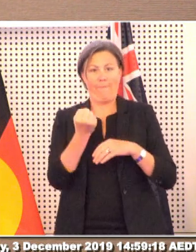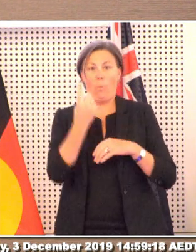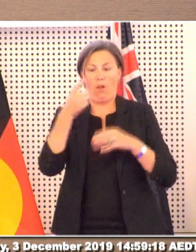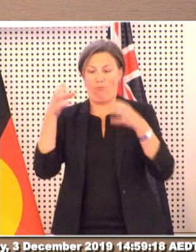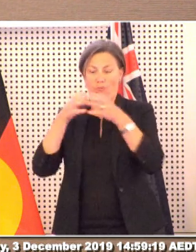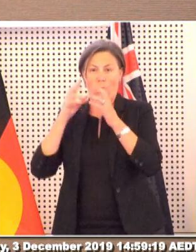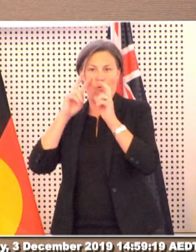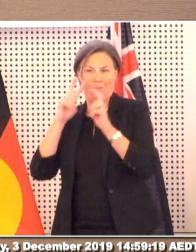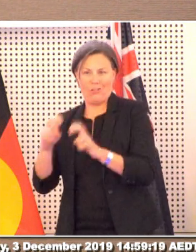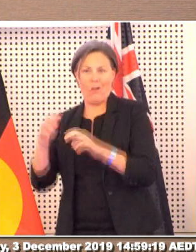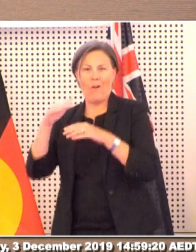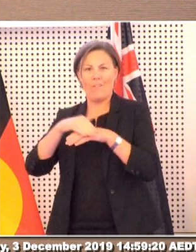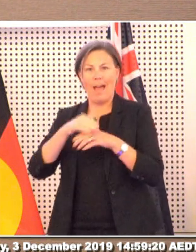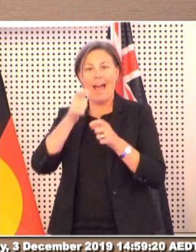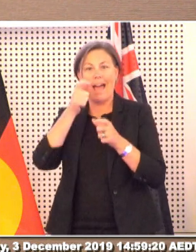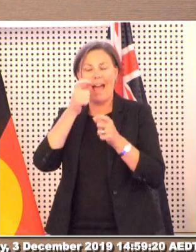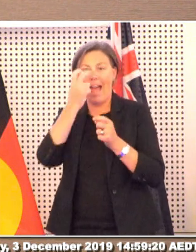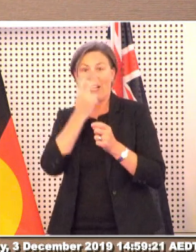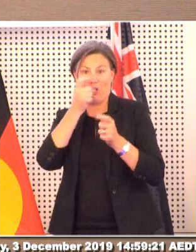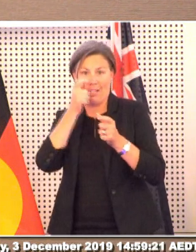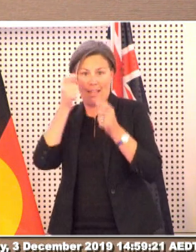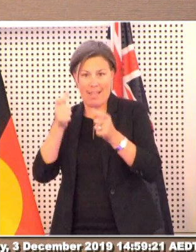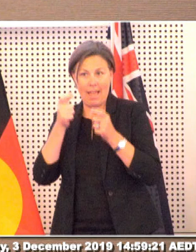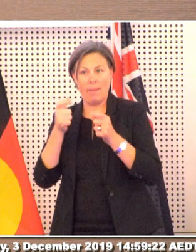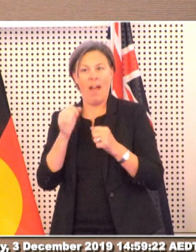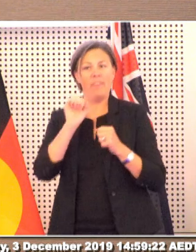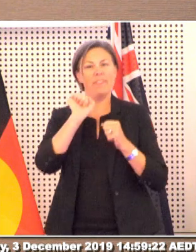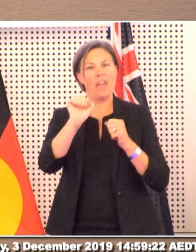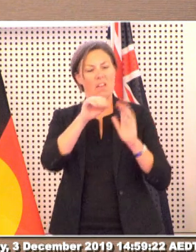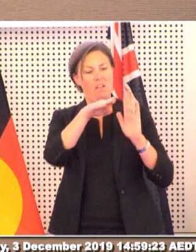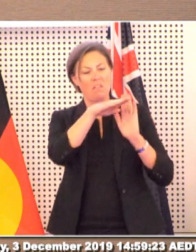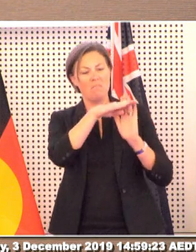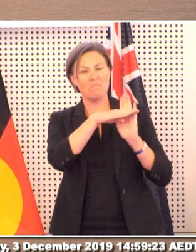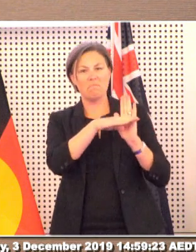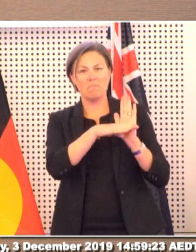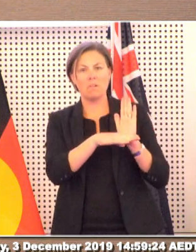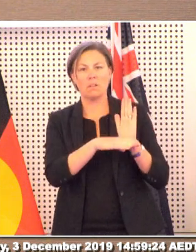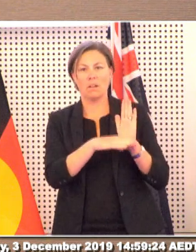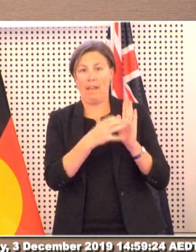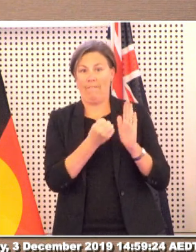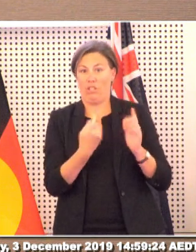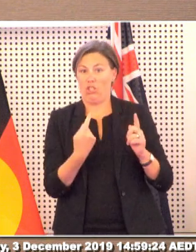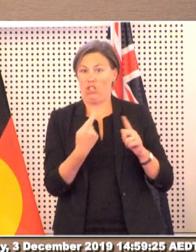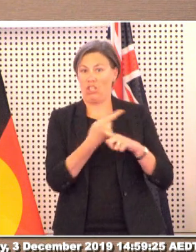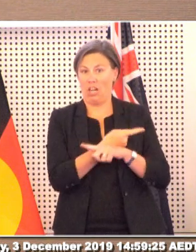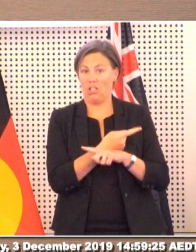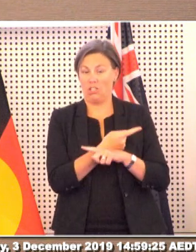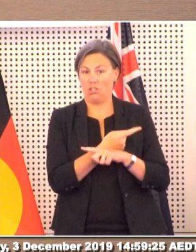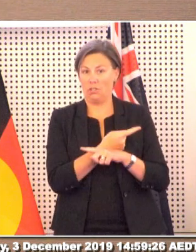But one of the changes to the Aged Care Standards is the introduction of a new